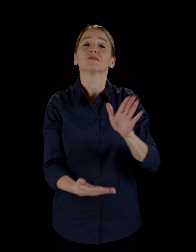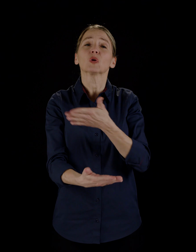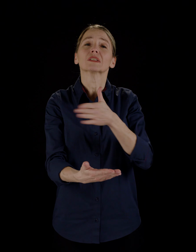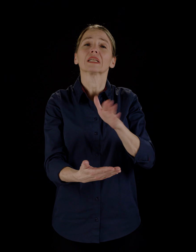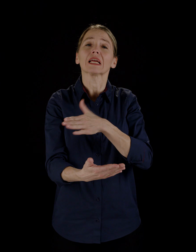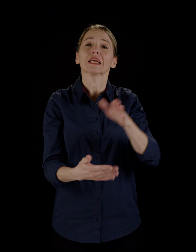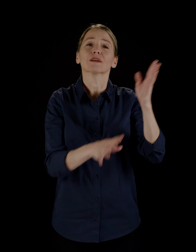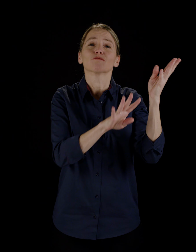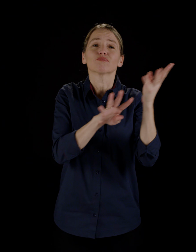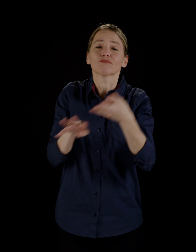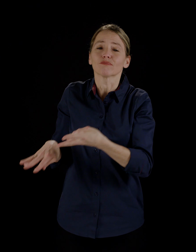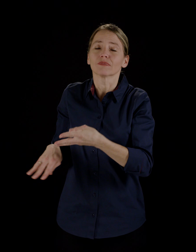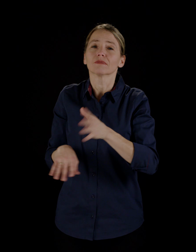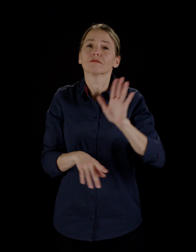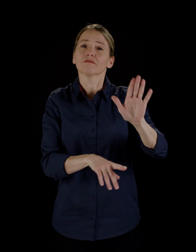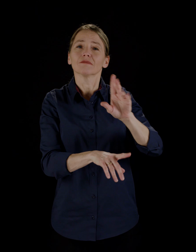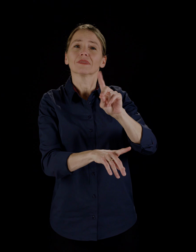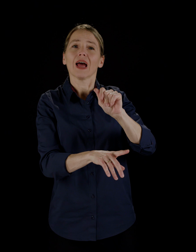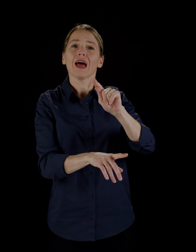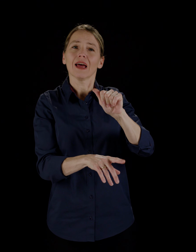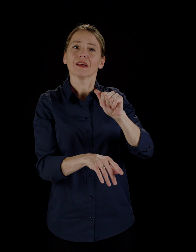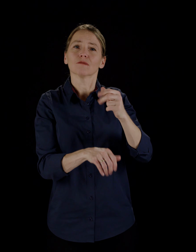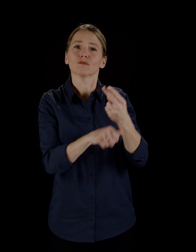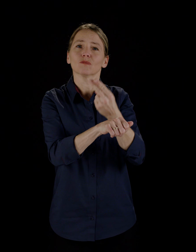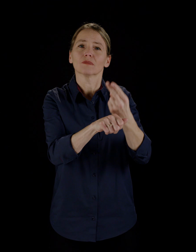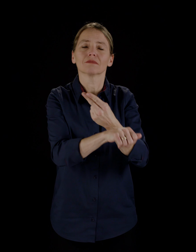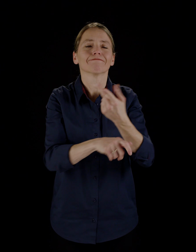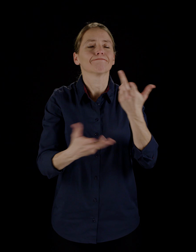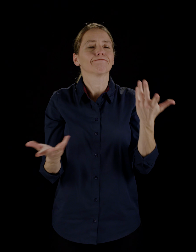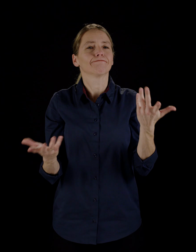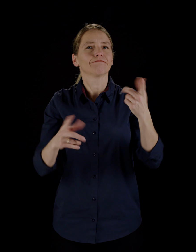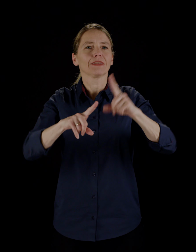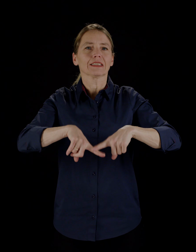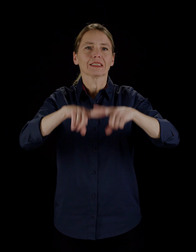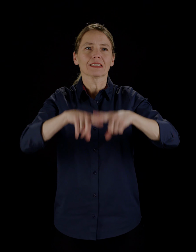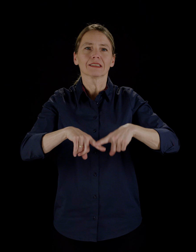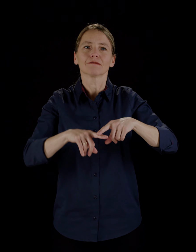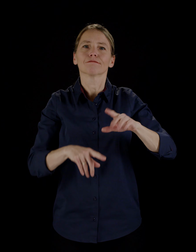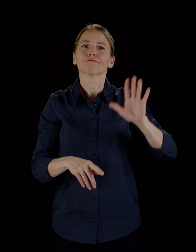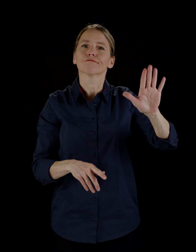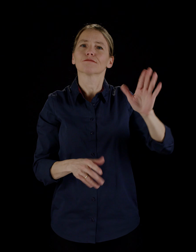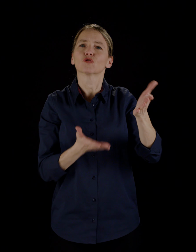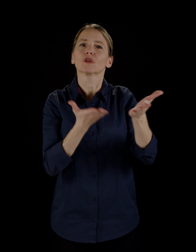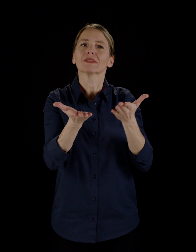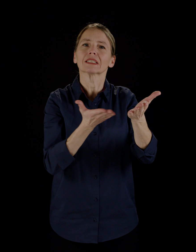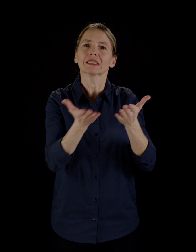Music streaming data usage will depend on the service that is subscribed to. Services